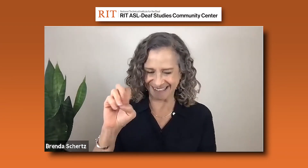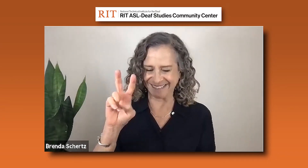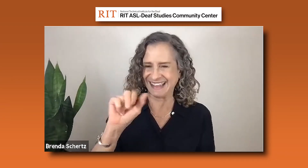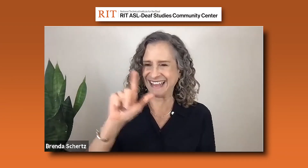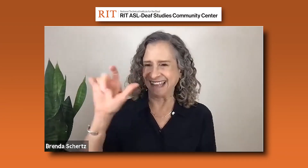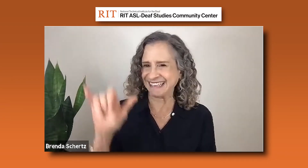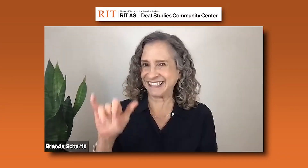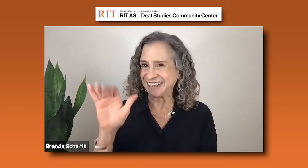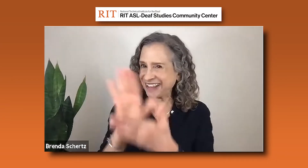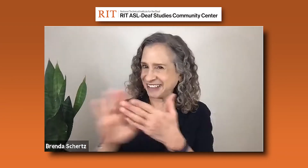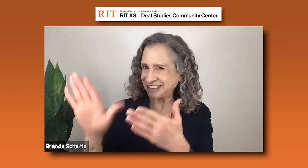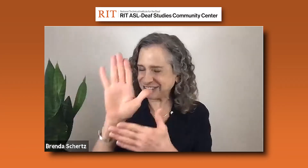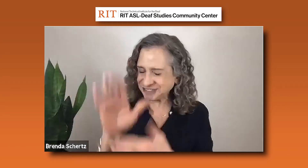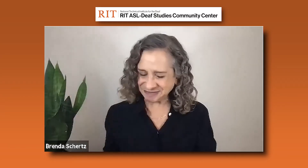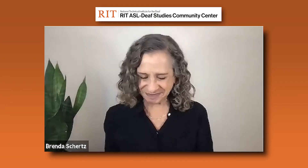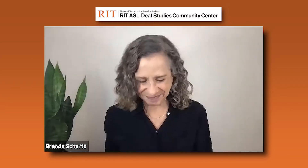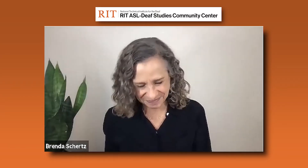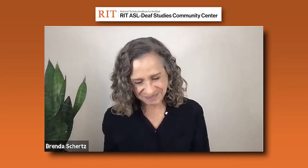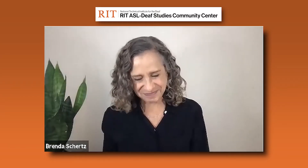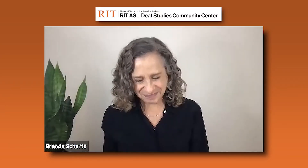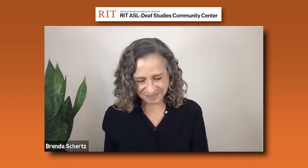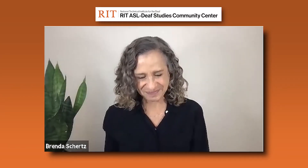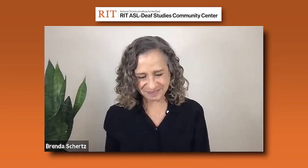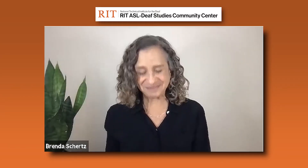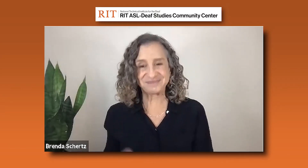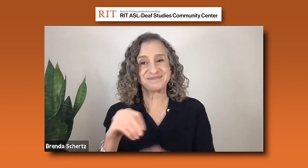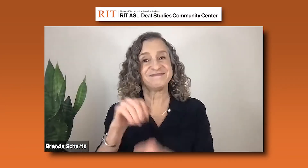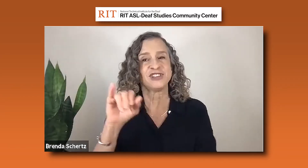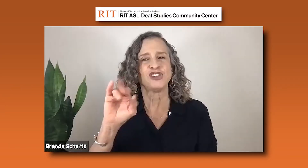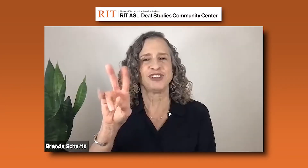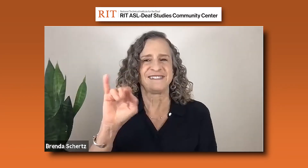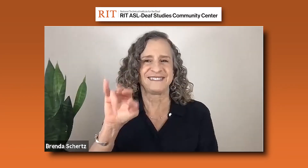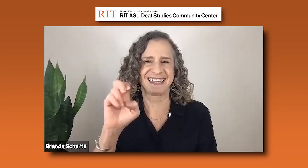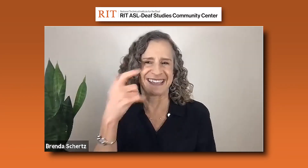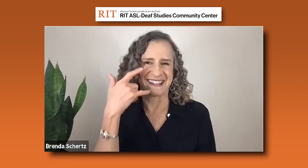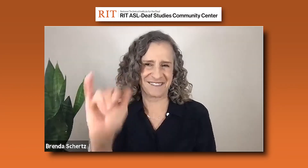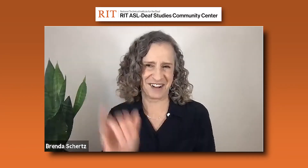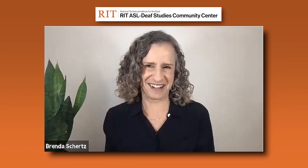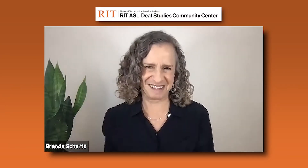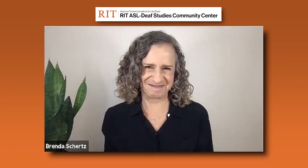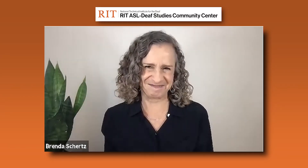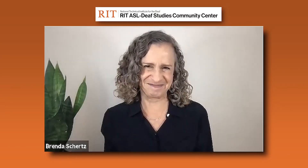at Irvine Valley College in Irvine, California.